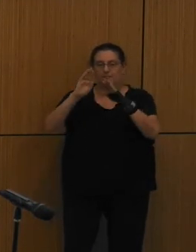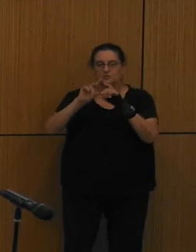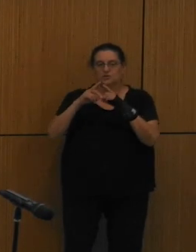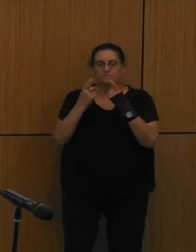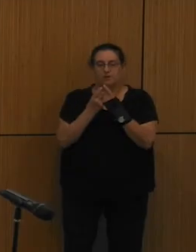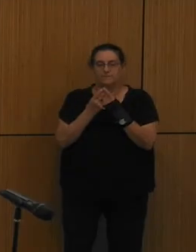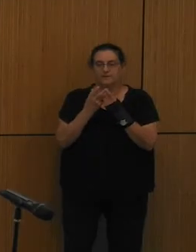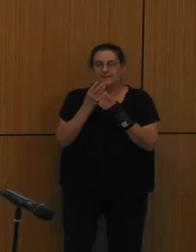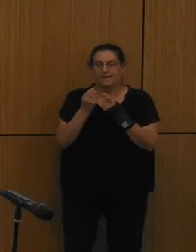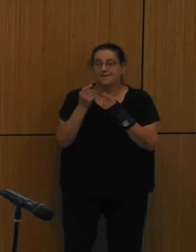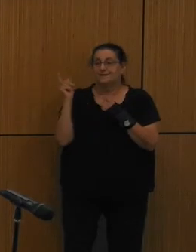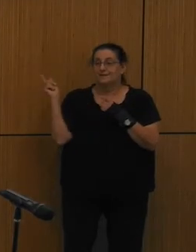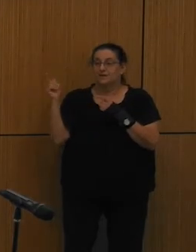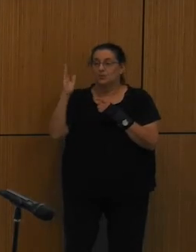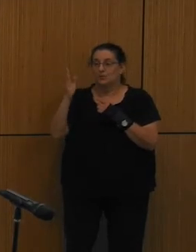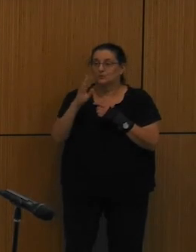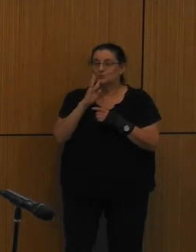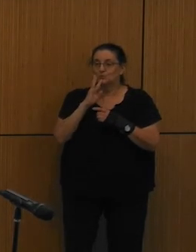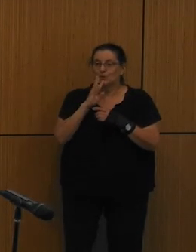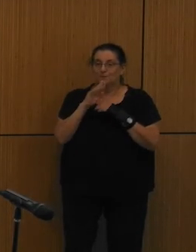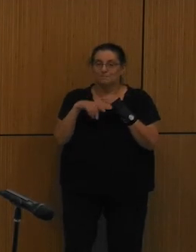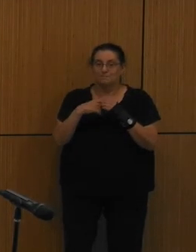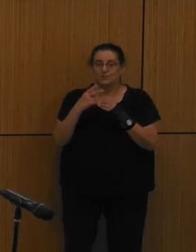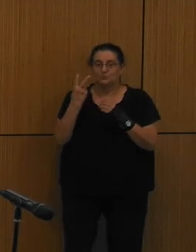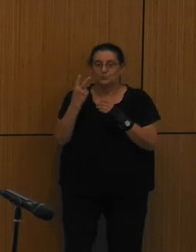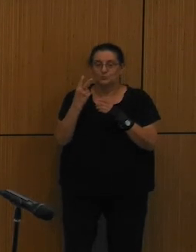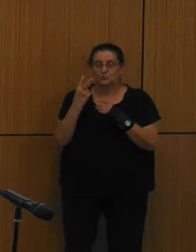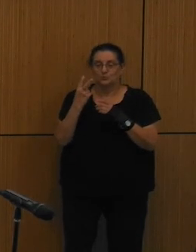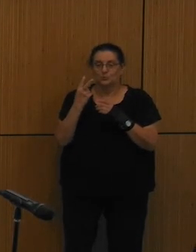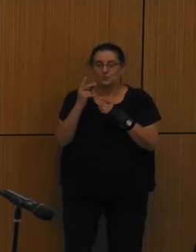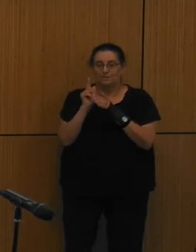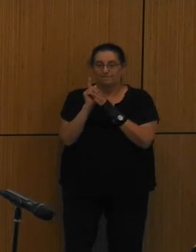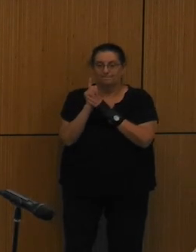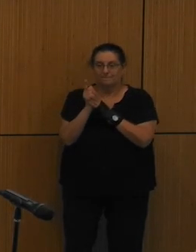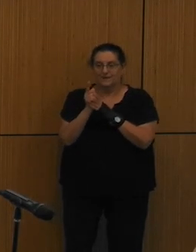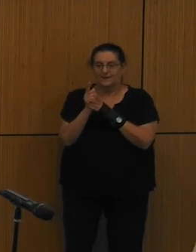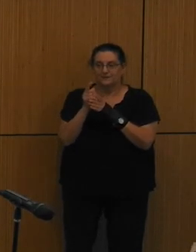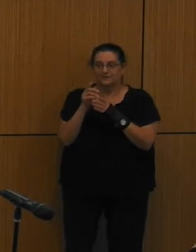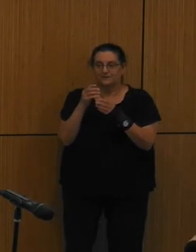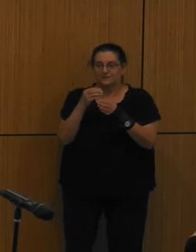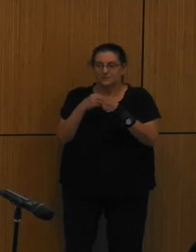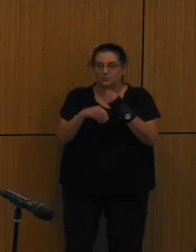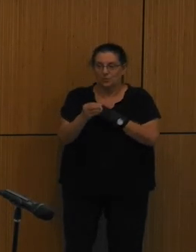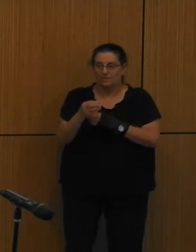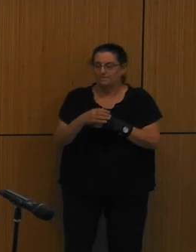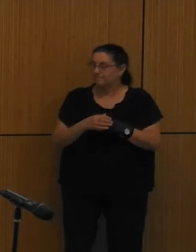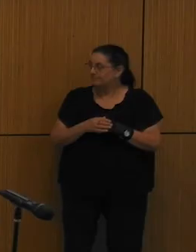And he's going to do a two minute version while we swap out. All right here you go.